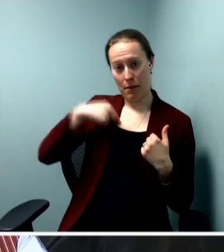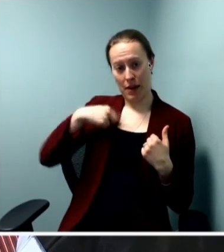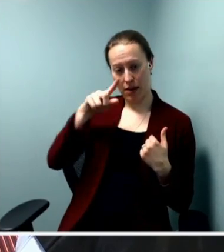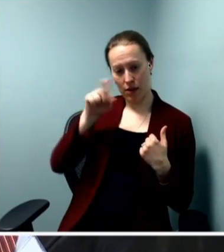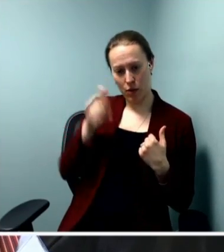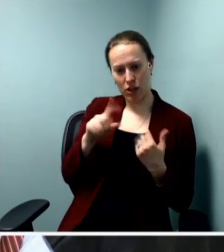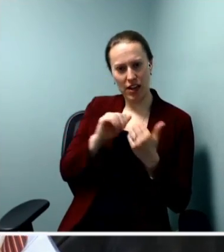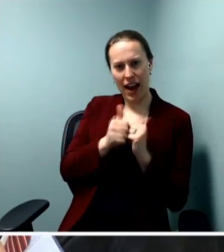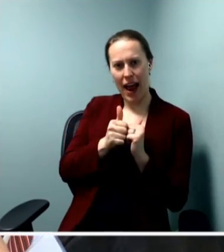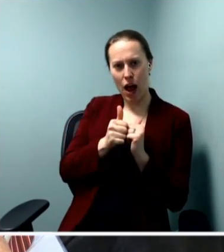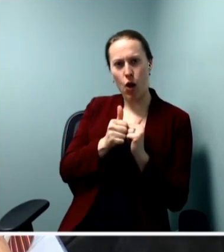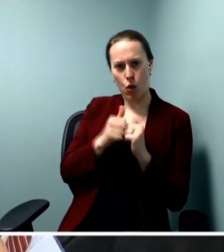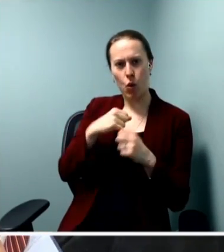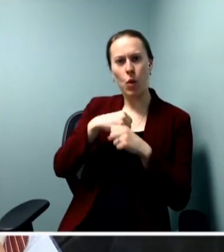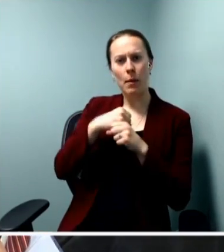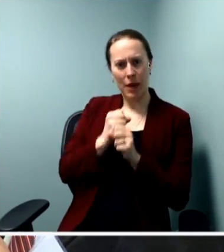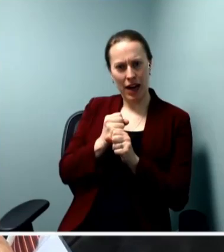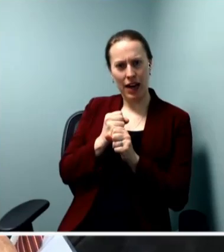specifically in my practice, movement practice--